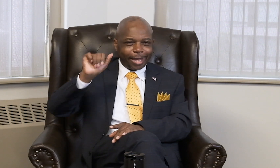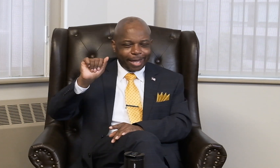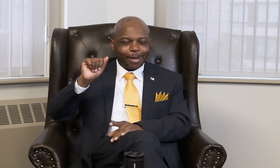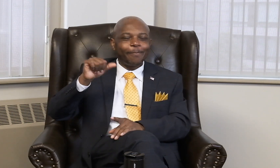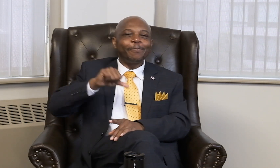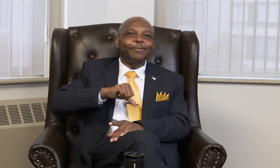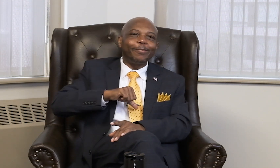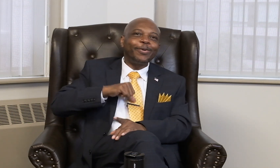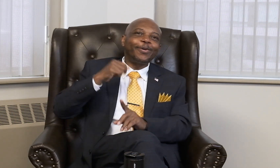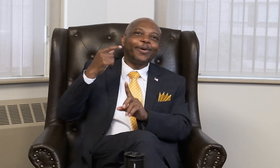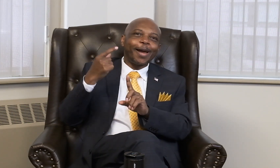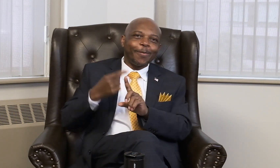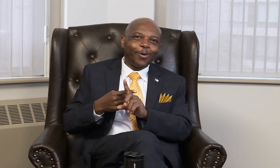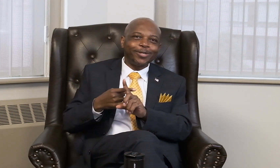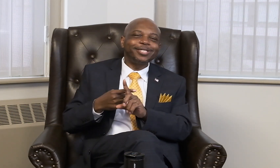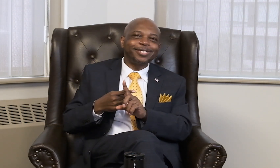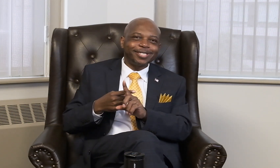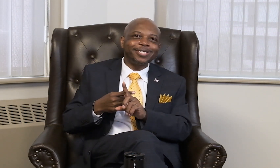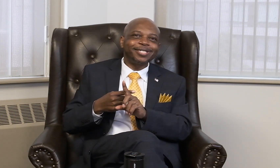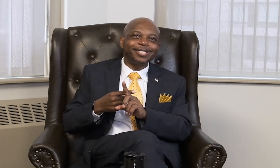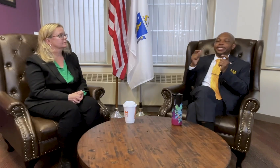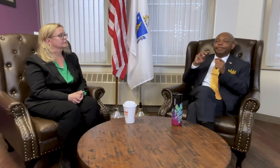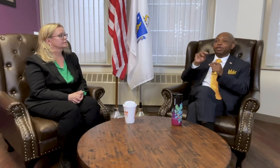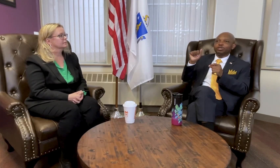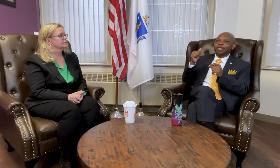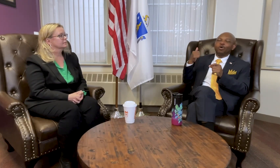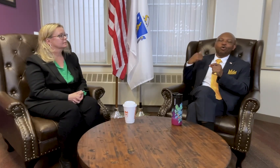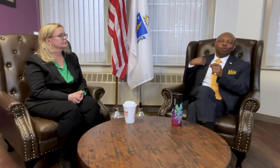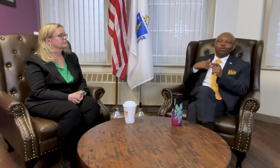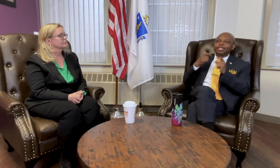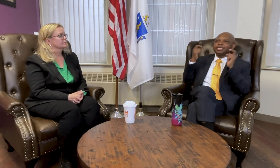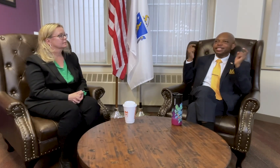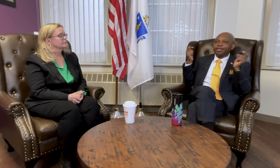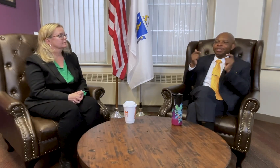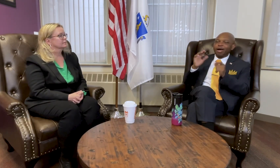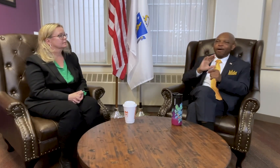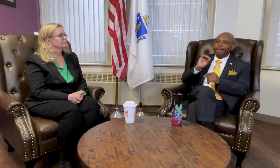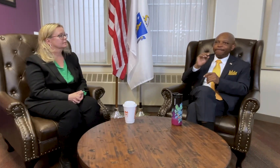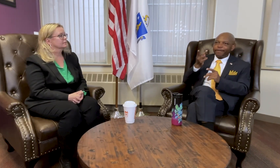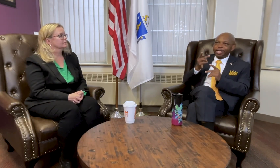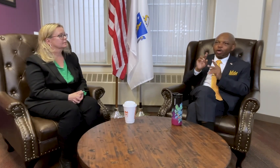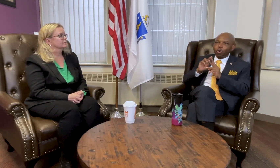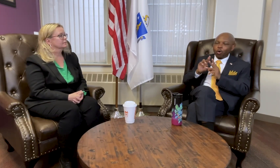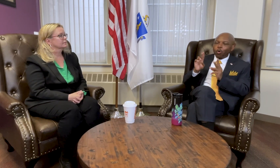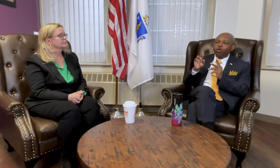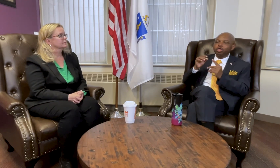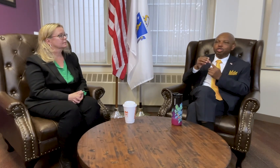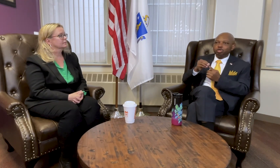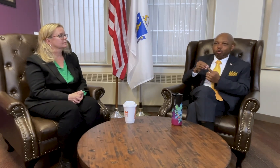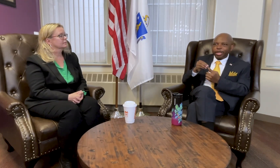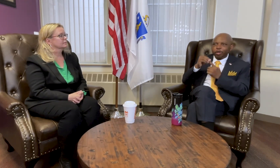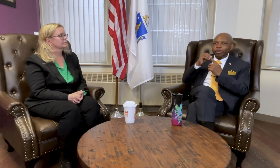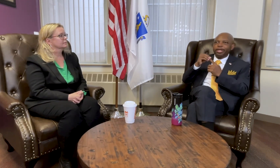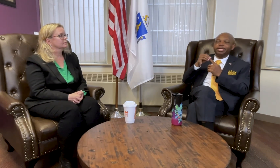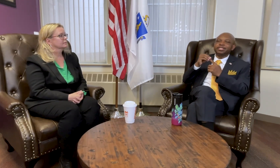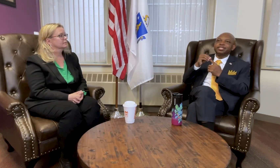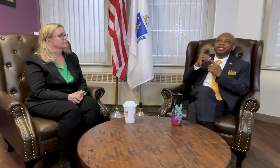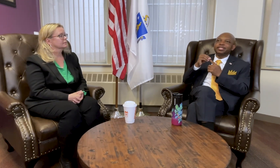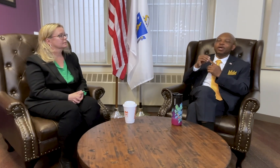also known as Pride Month. In Massachusetts we celebrate our own uniqueness that